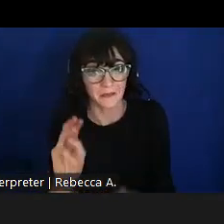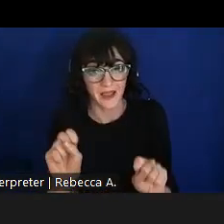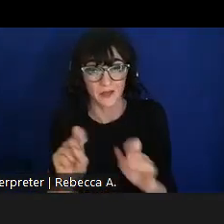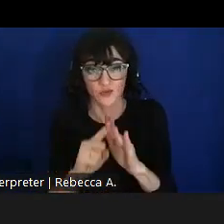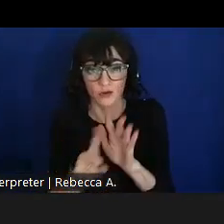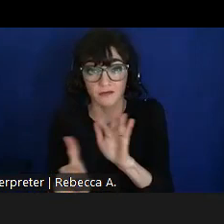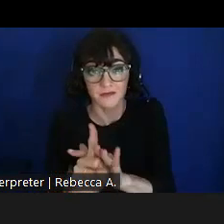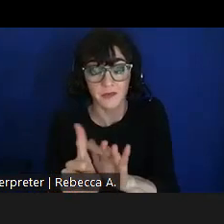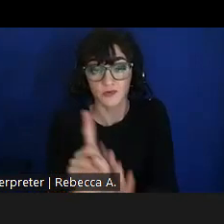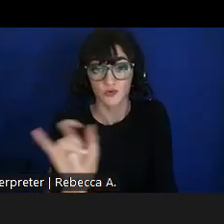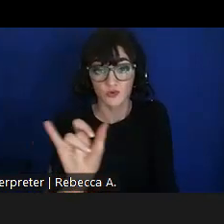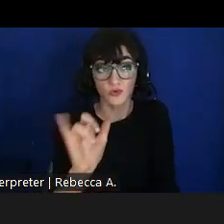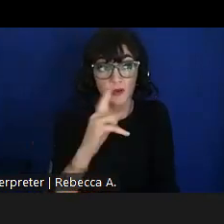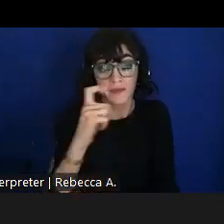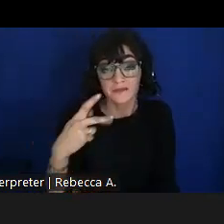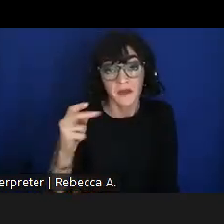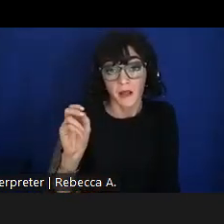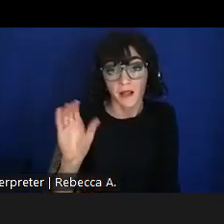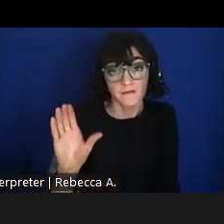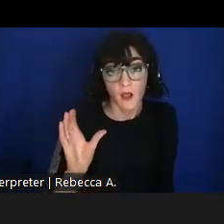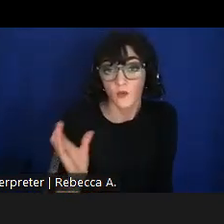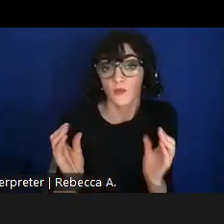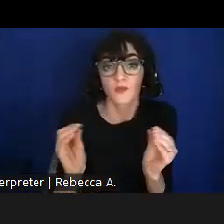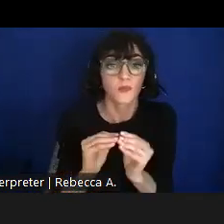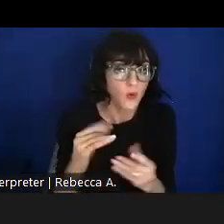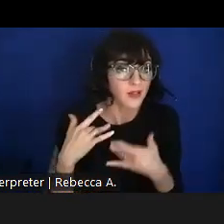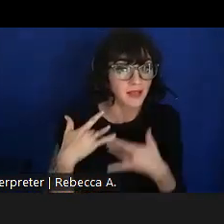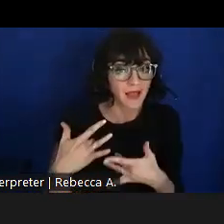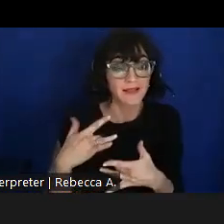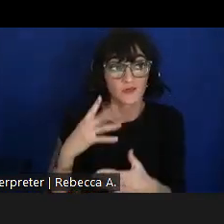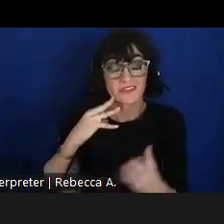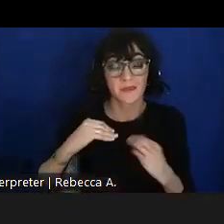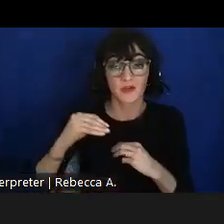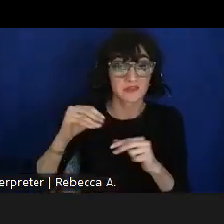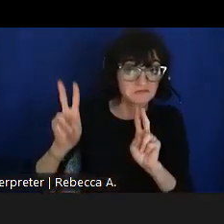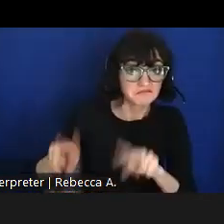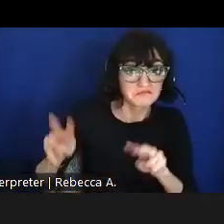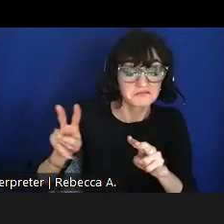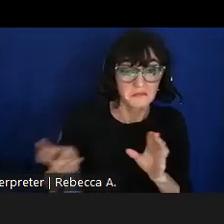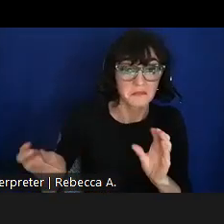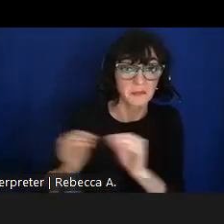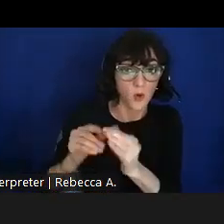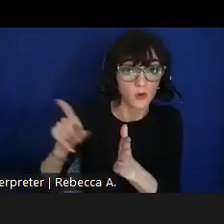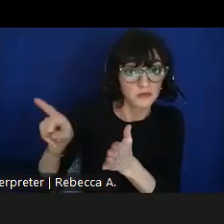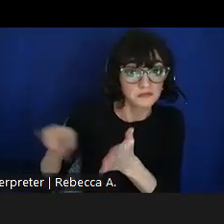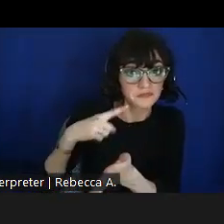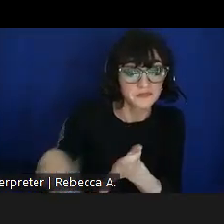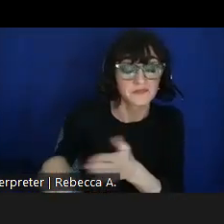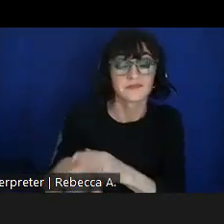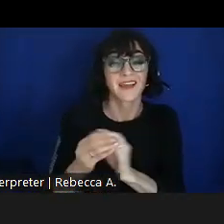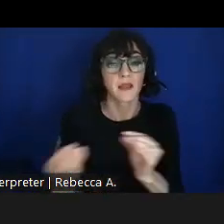people of color are much more likely to experience scrutiny and to experience a punitive judgmental